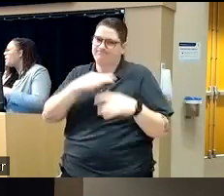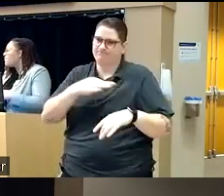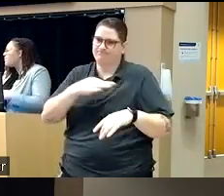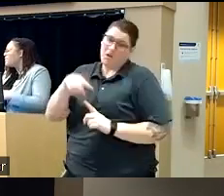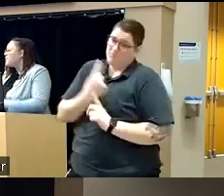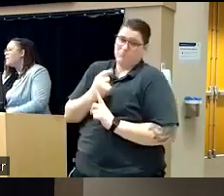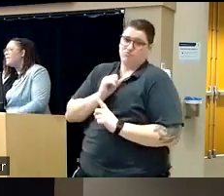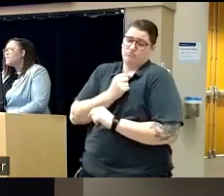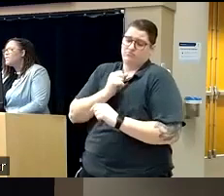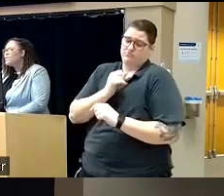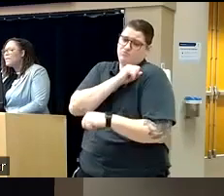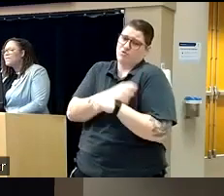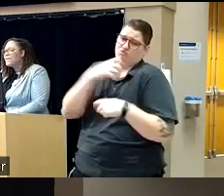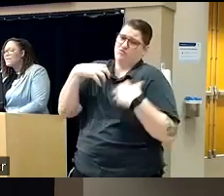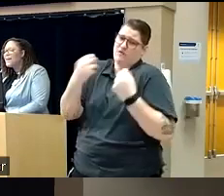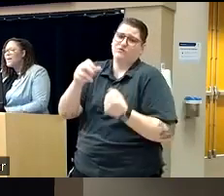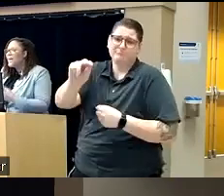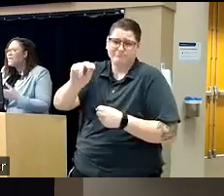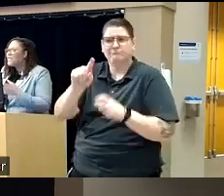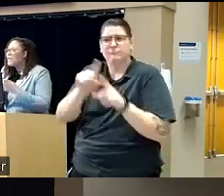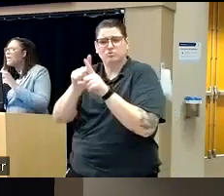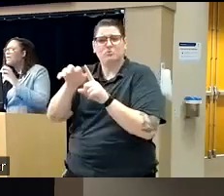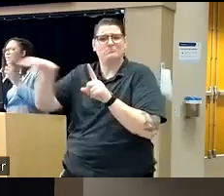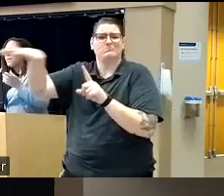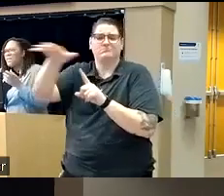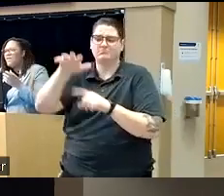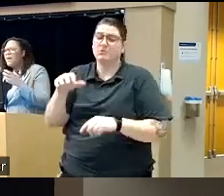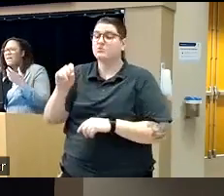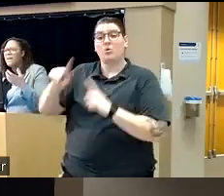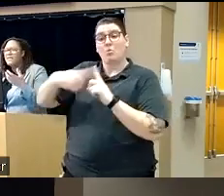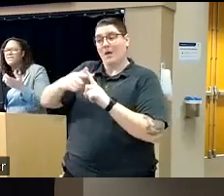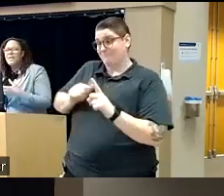recovery alone so Julie is going to come and share a little bit about the context